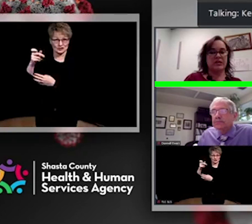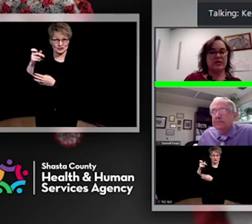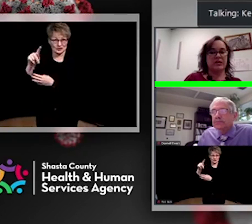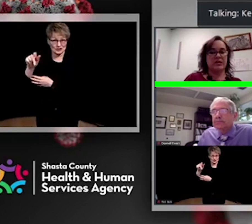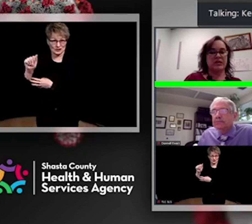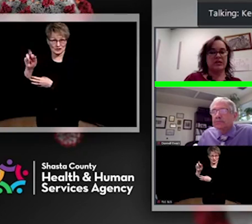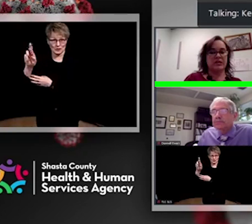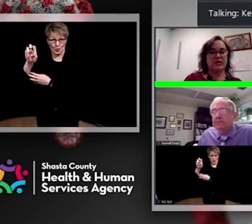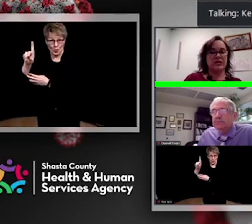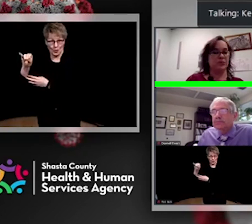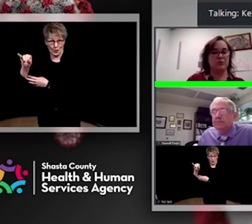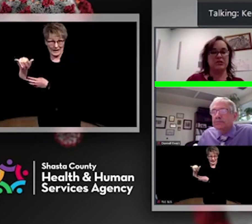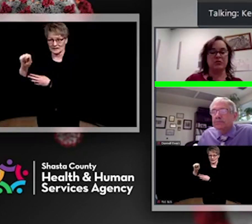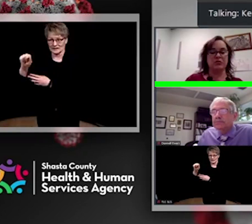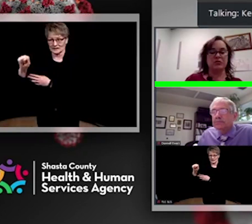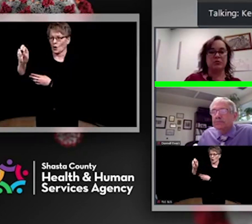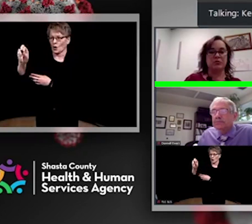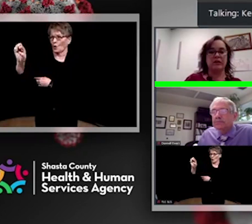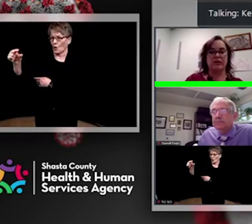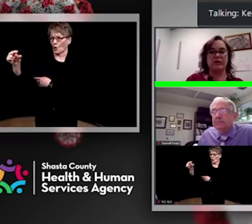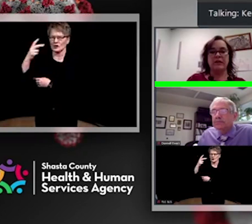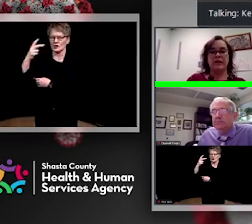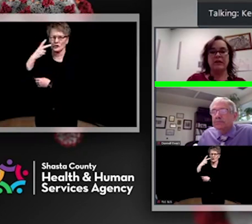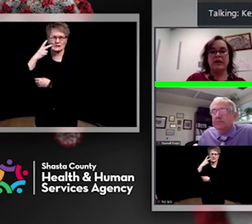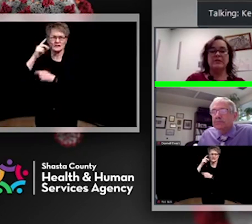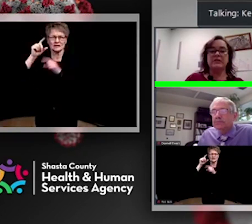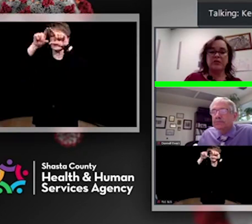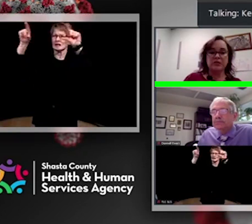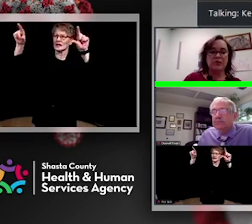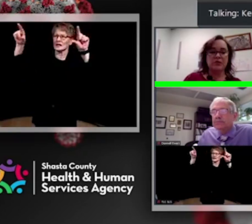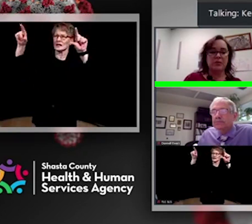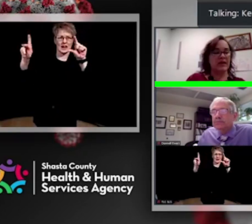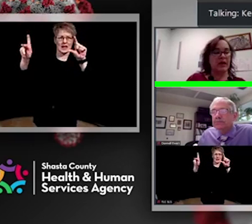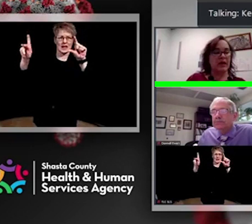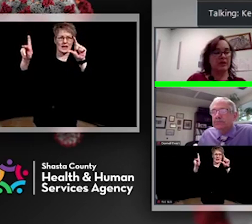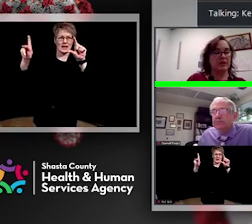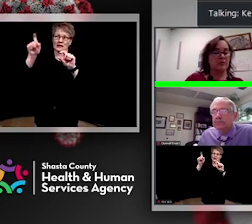link to some holiday gathering information. We're still working on additional information for that,